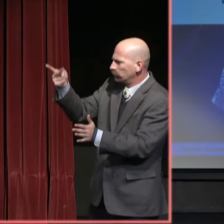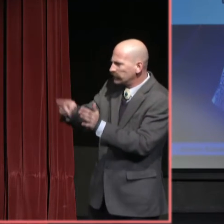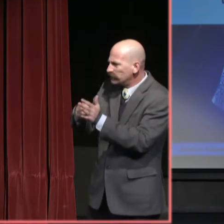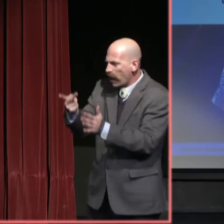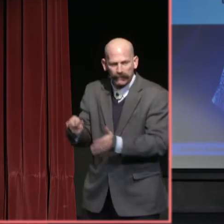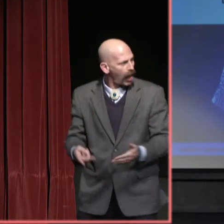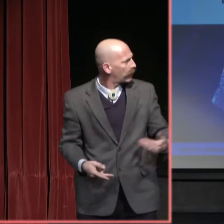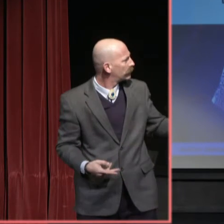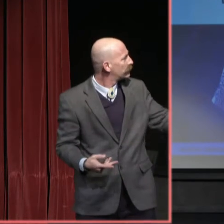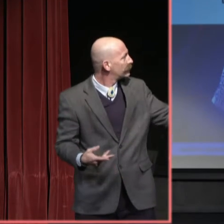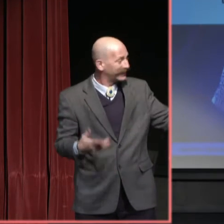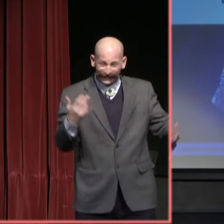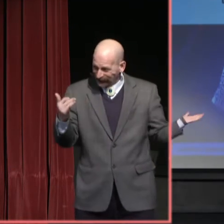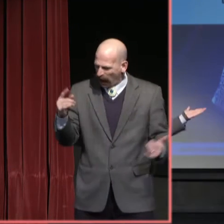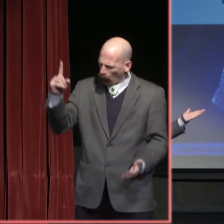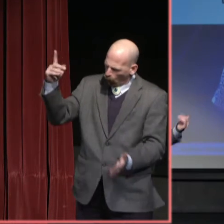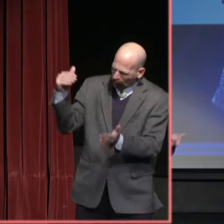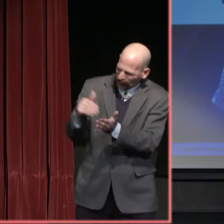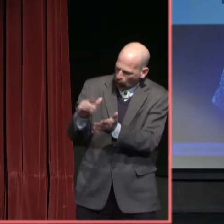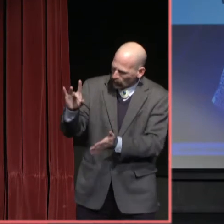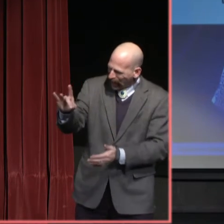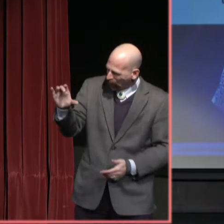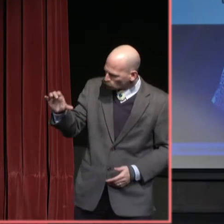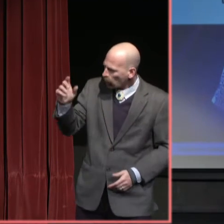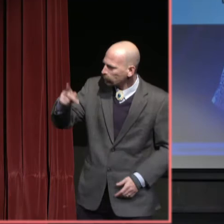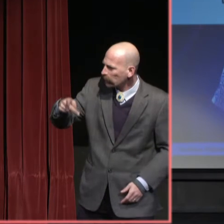up to almost 1800 ppm.